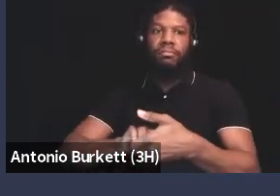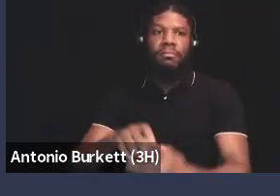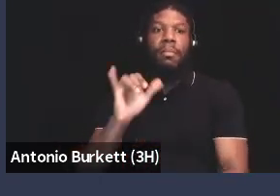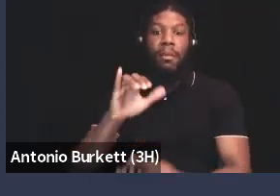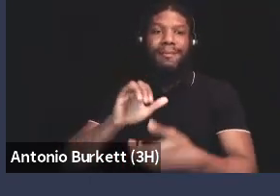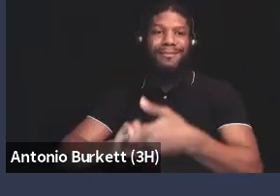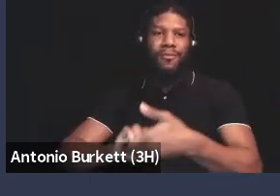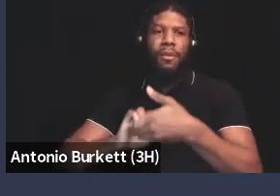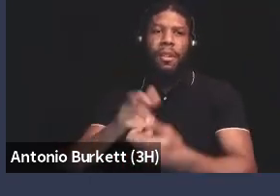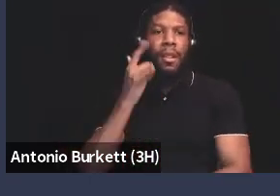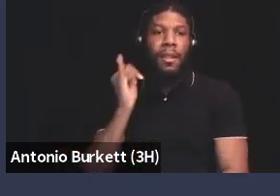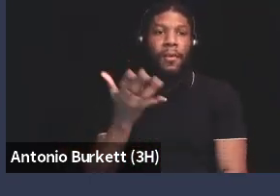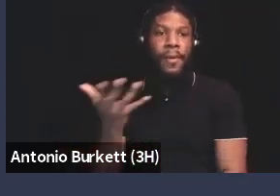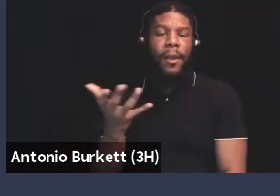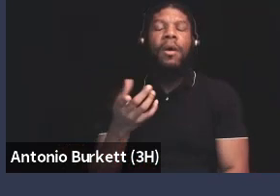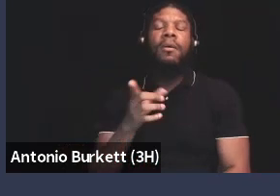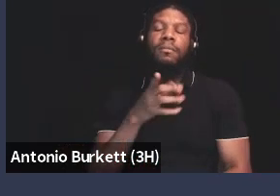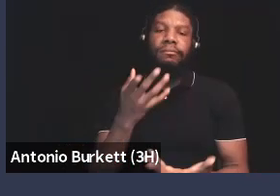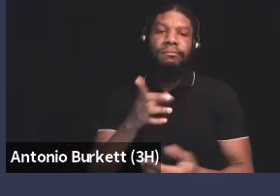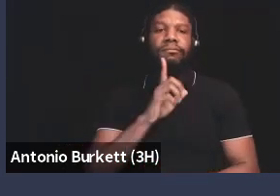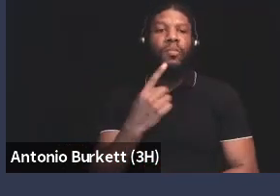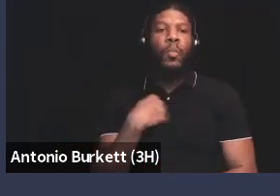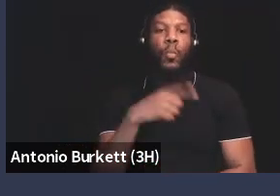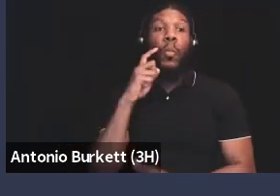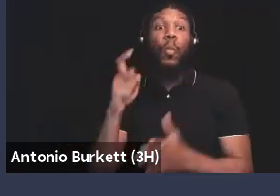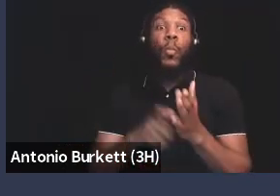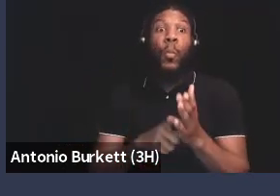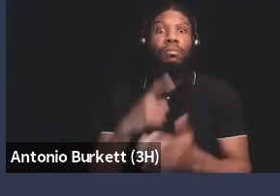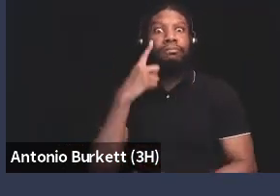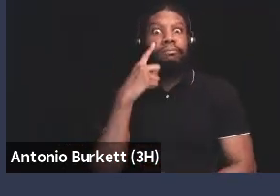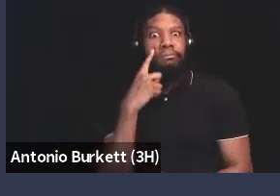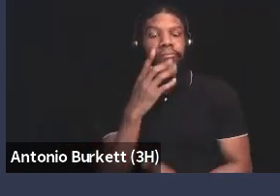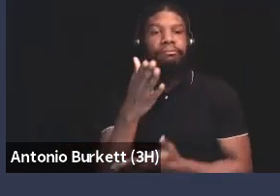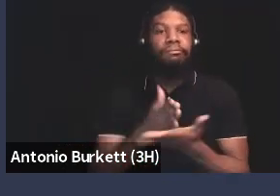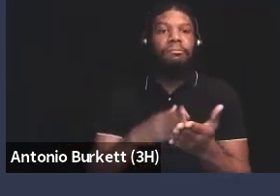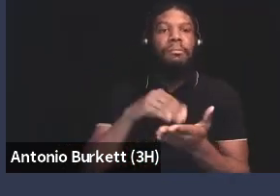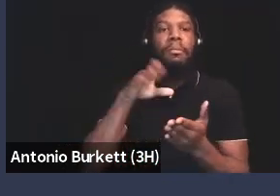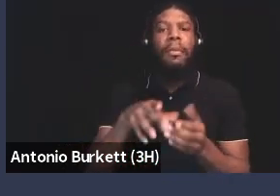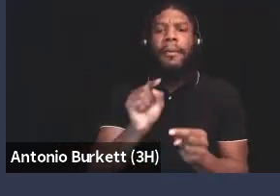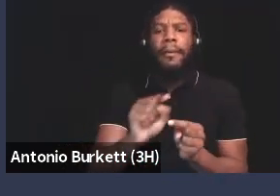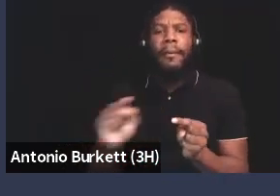seeing some students who are less who have less of you know less preparation in terms of writing